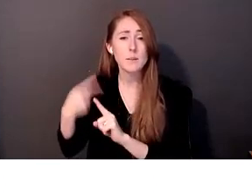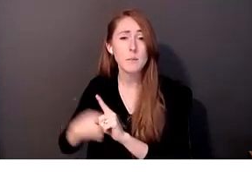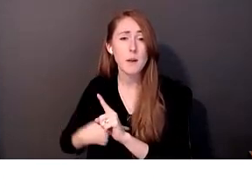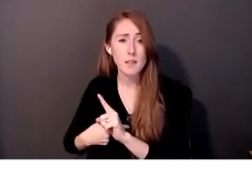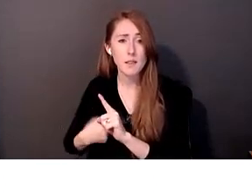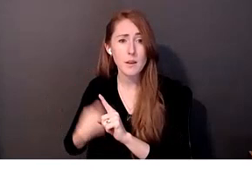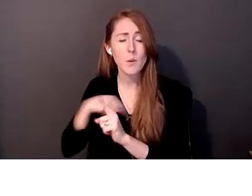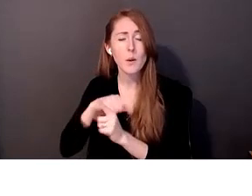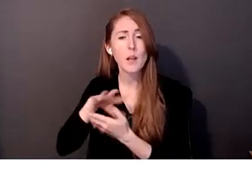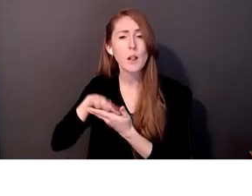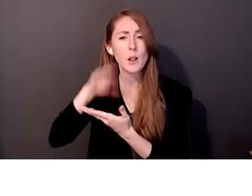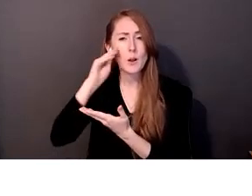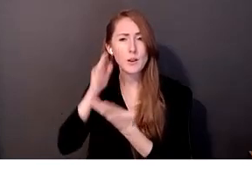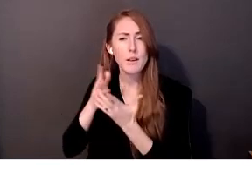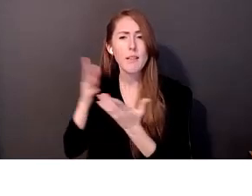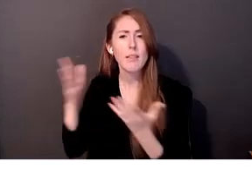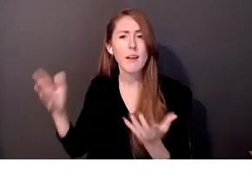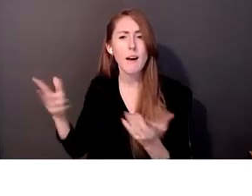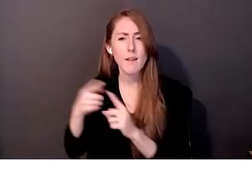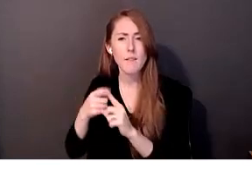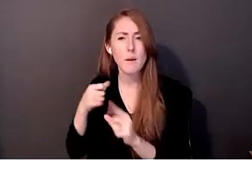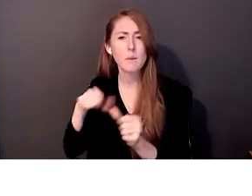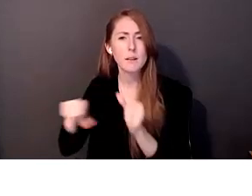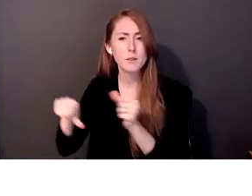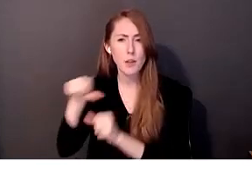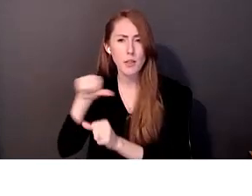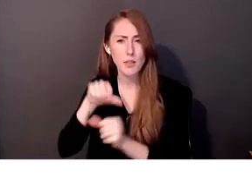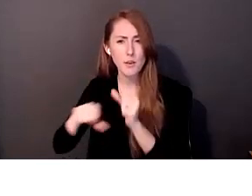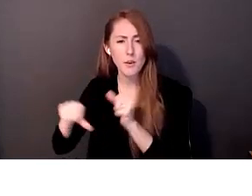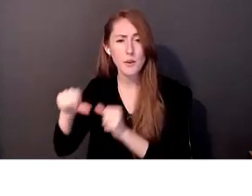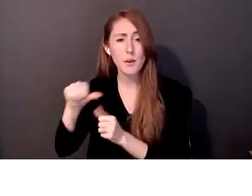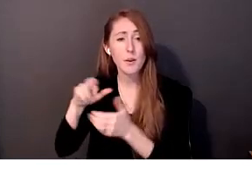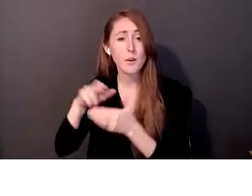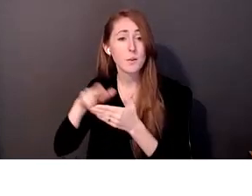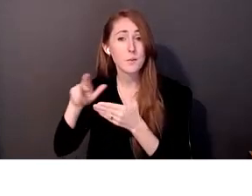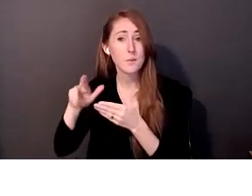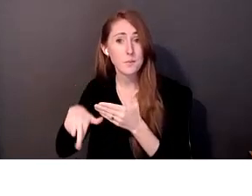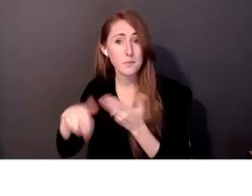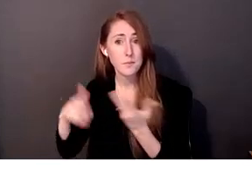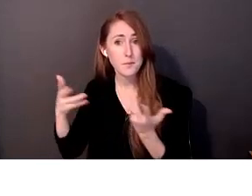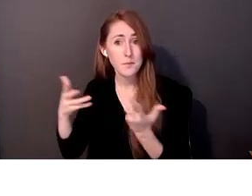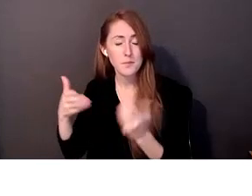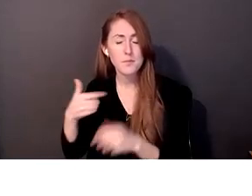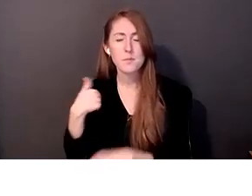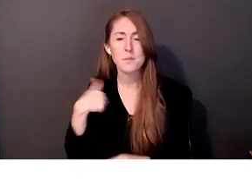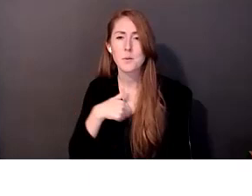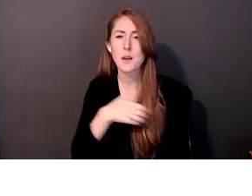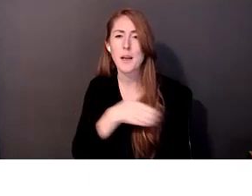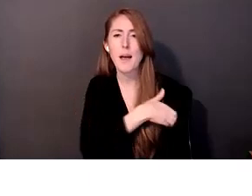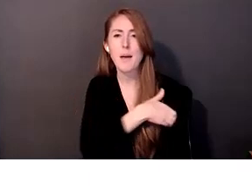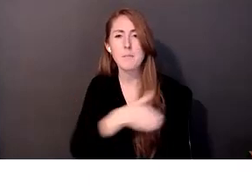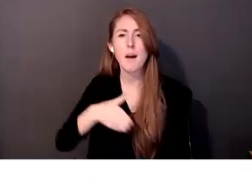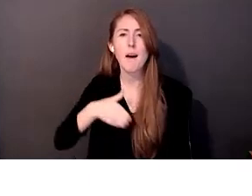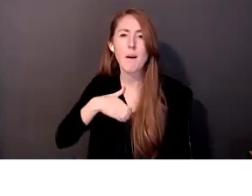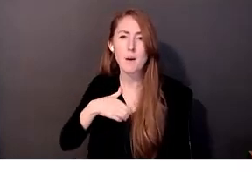And as a result, we were able to empower brain injury associations.